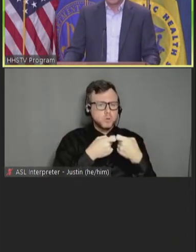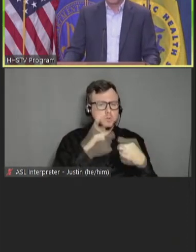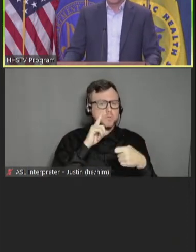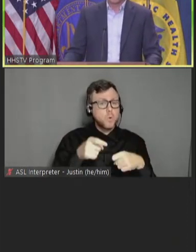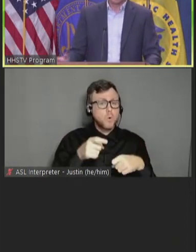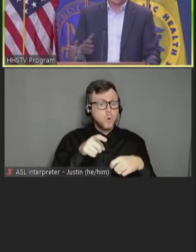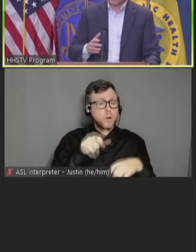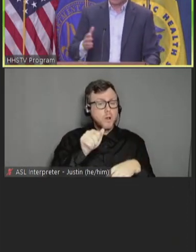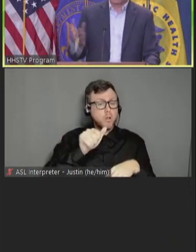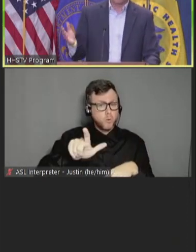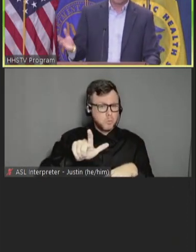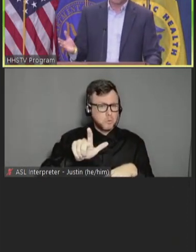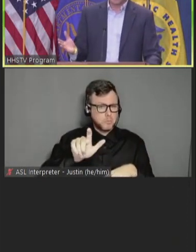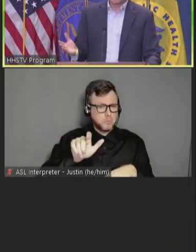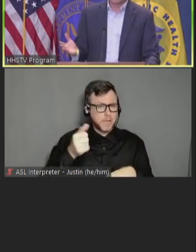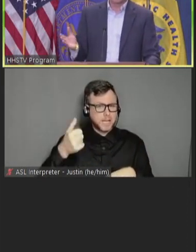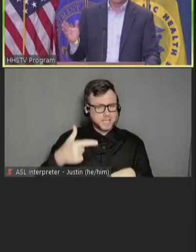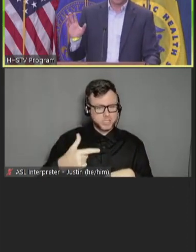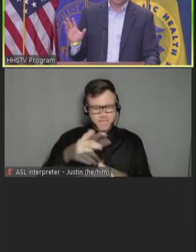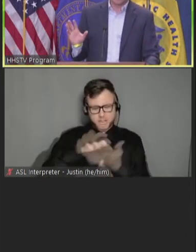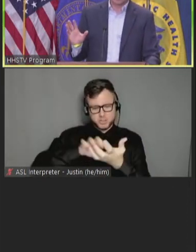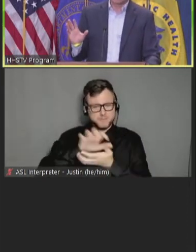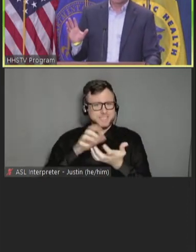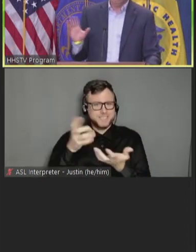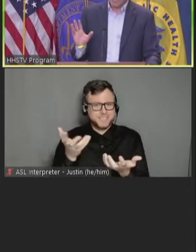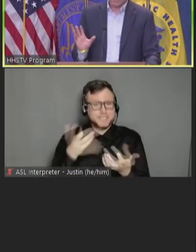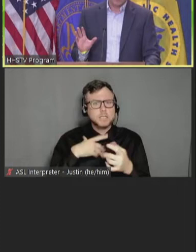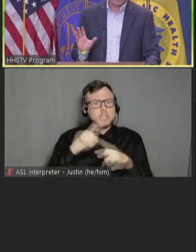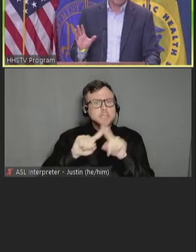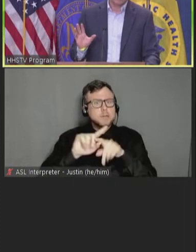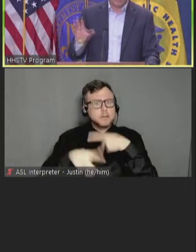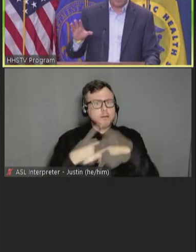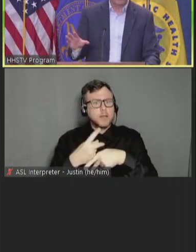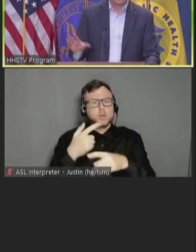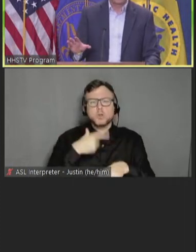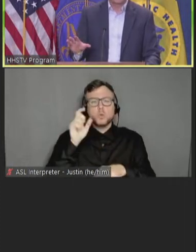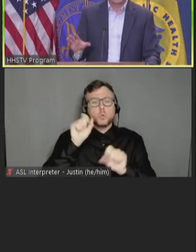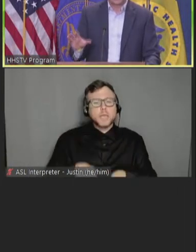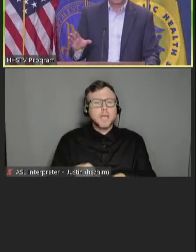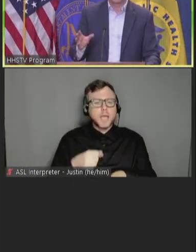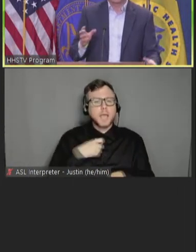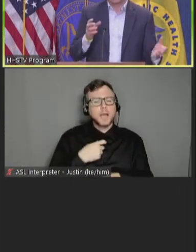there are different types of aluminum adjuvant, so you can rationally select an adjuvant that